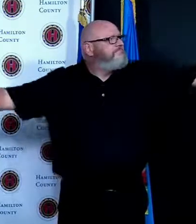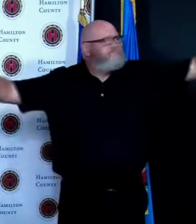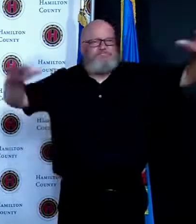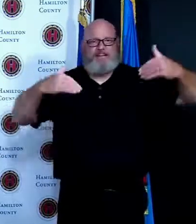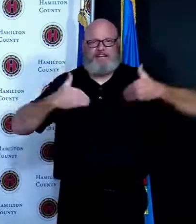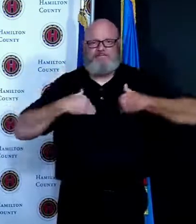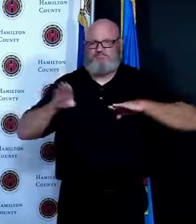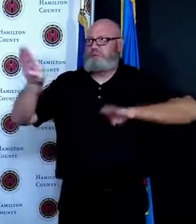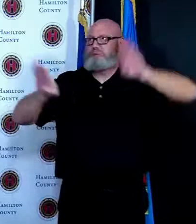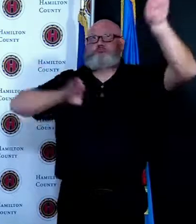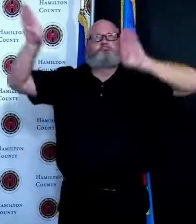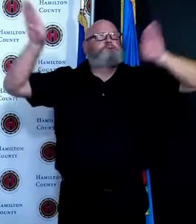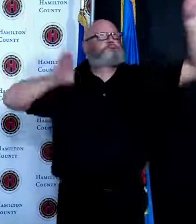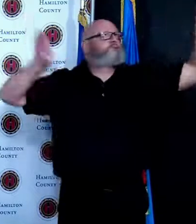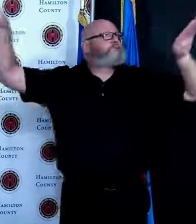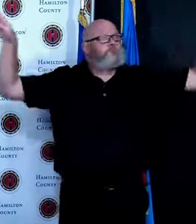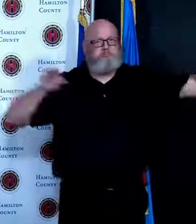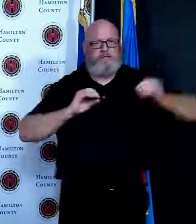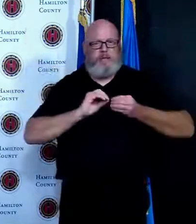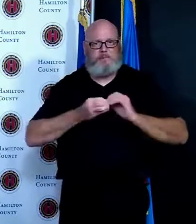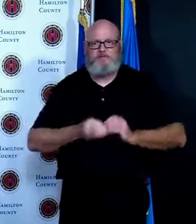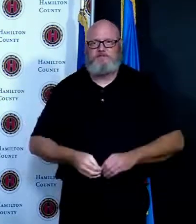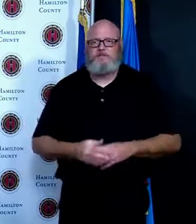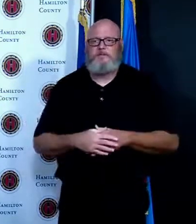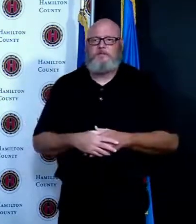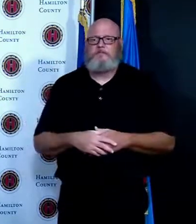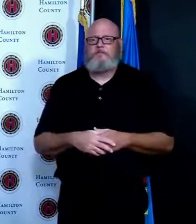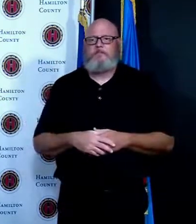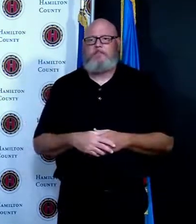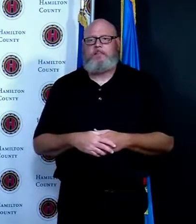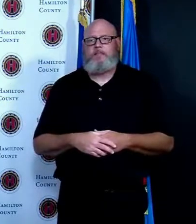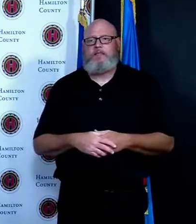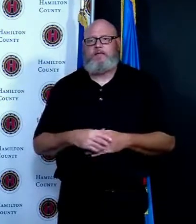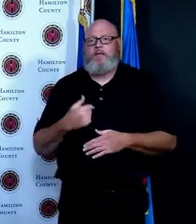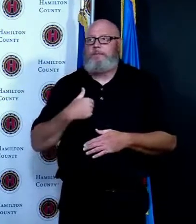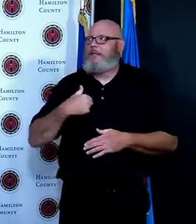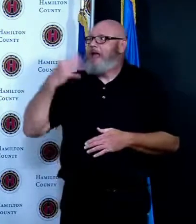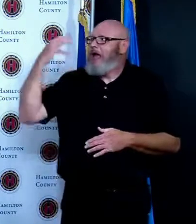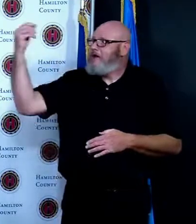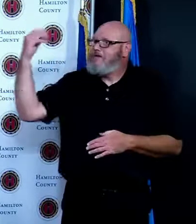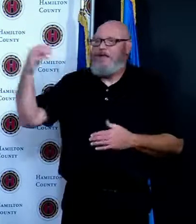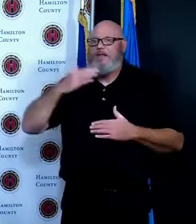head inside for the winter but we need to continue to be creative our plans for Halloween are other